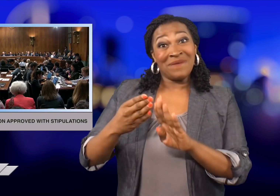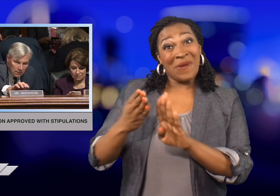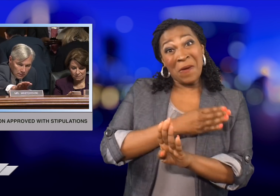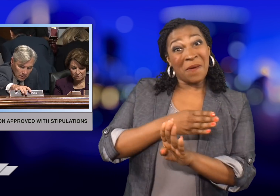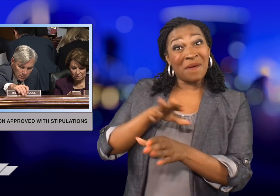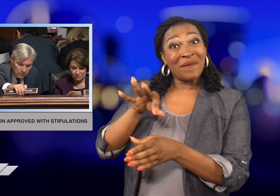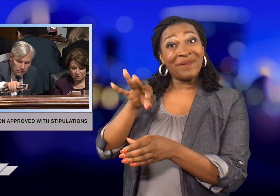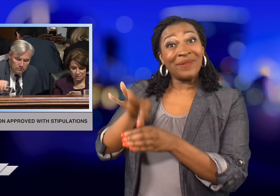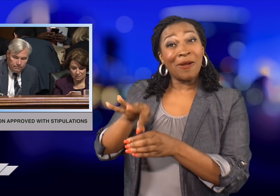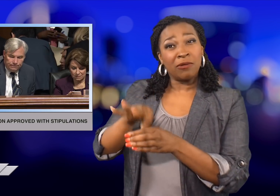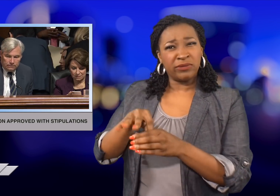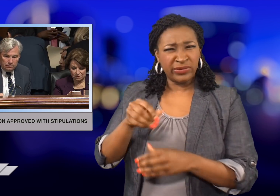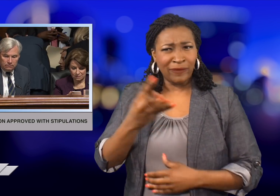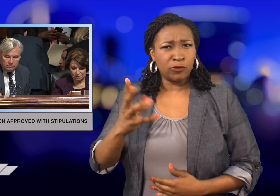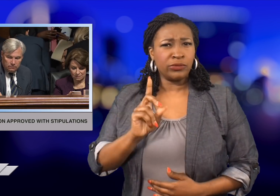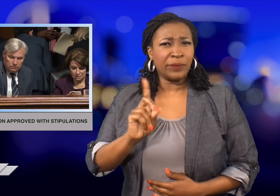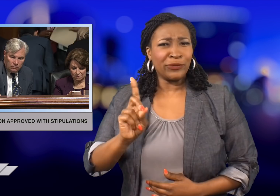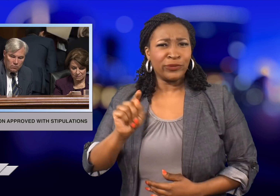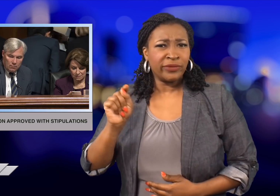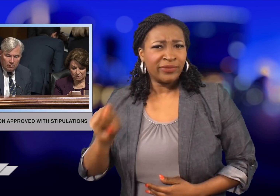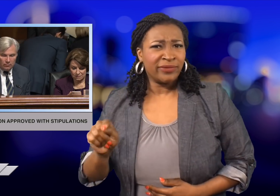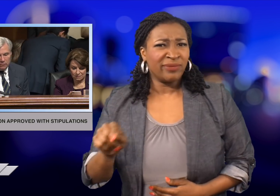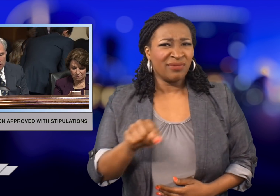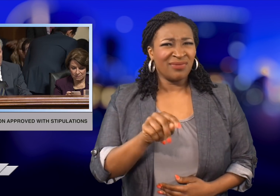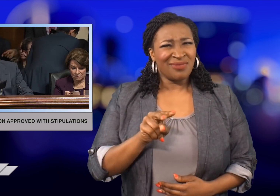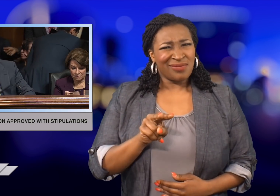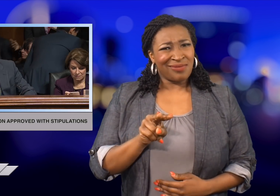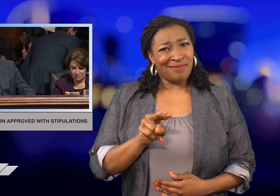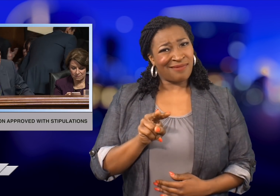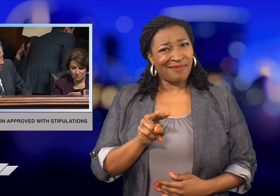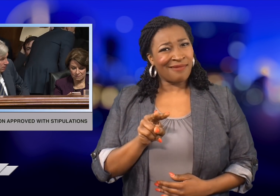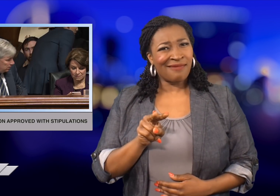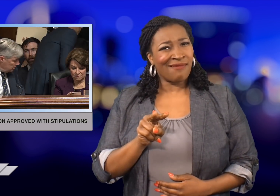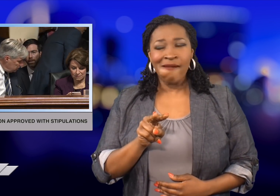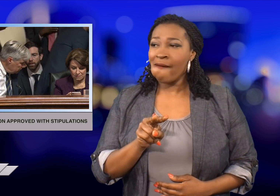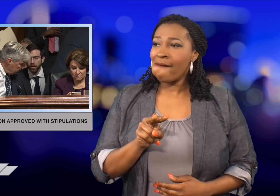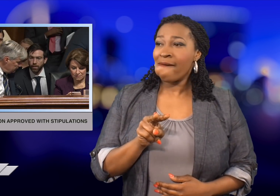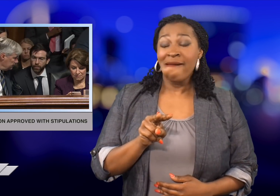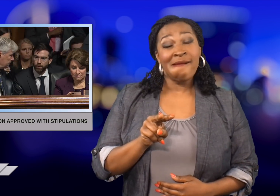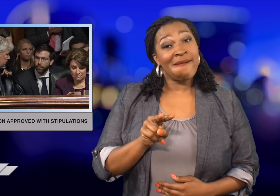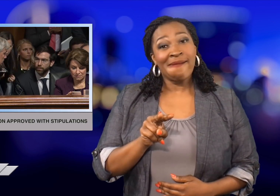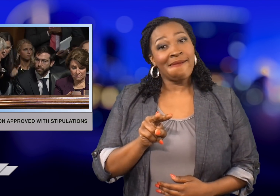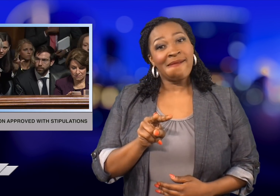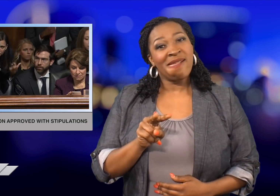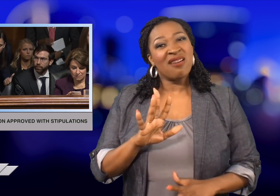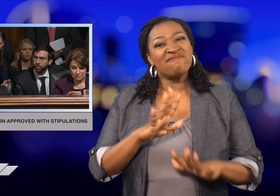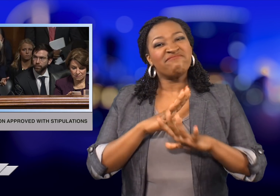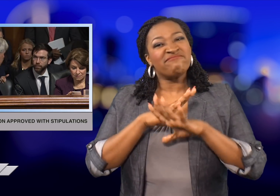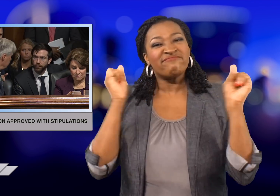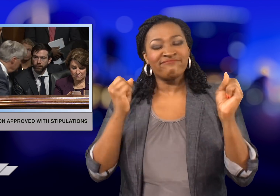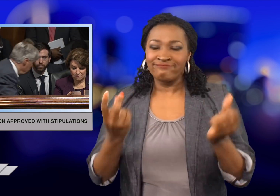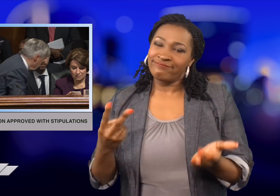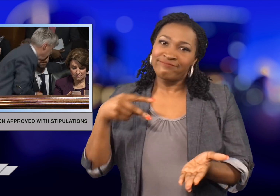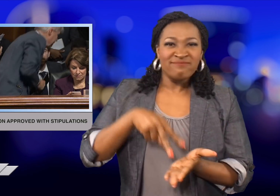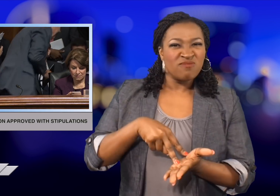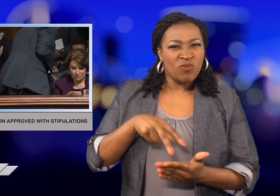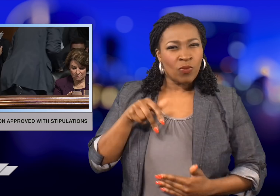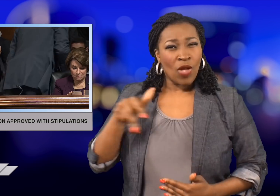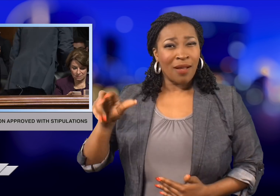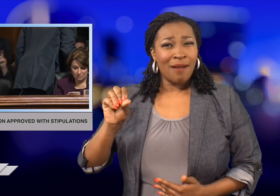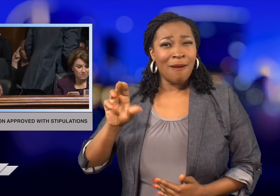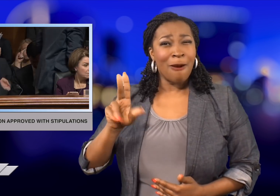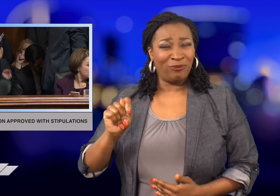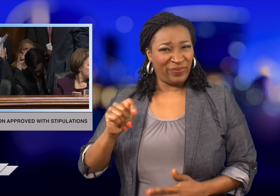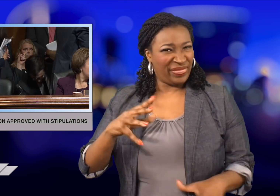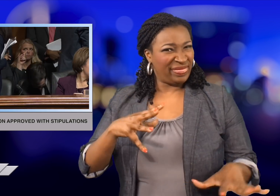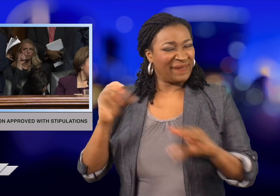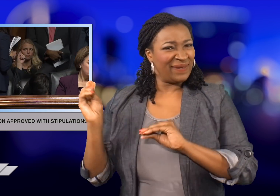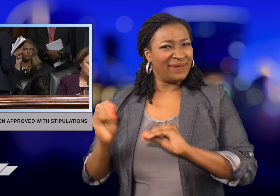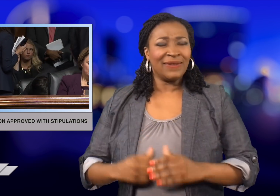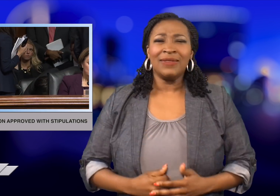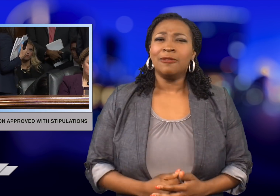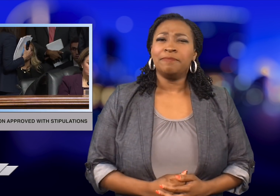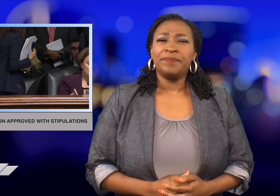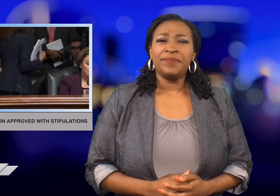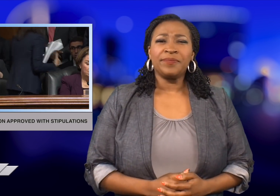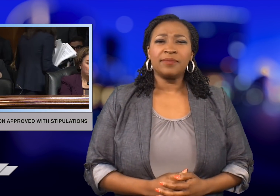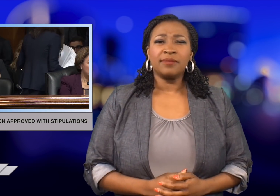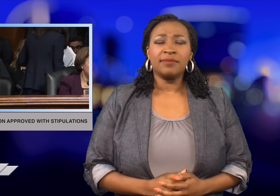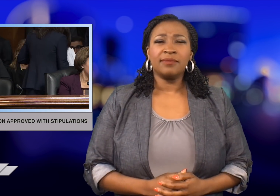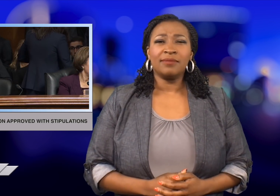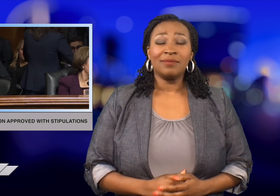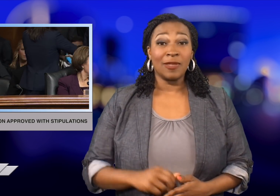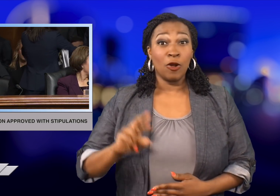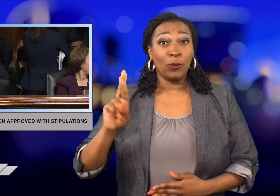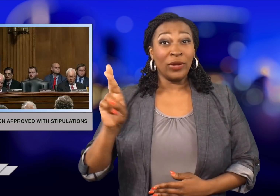Just before the vote a couple of Democrats stood up and walked out of the room in protest.